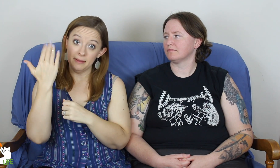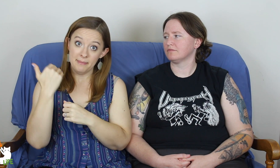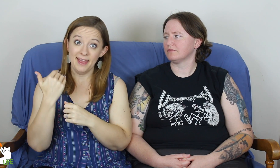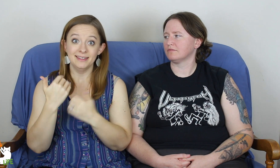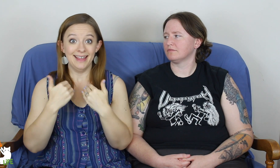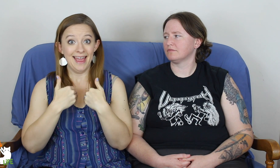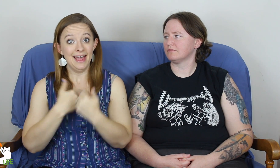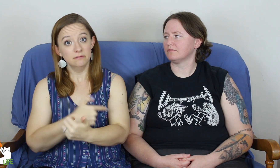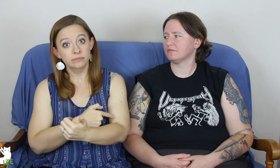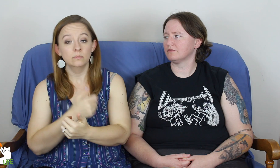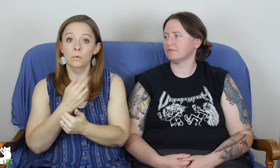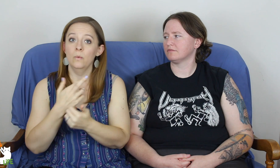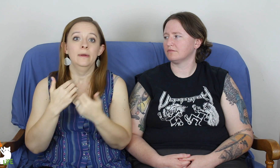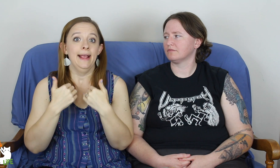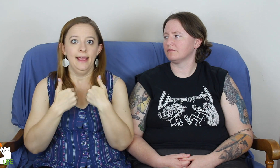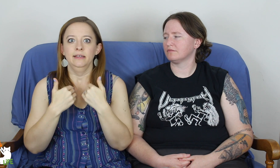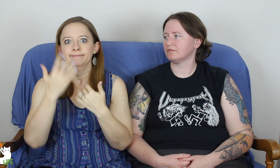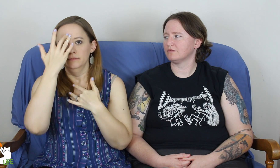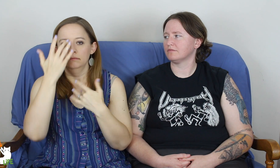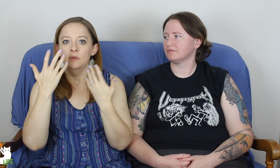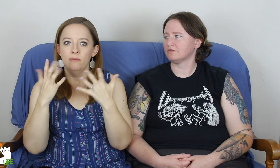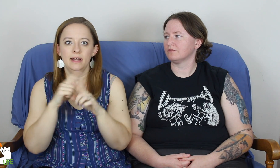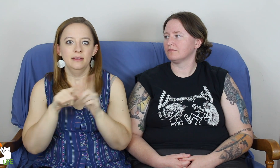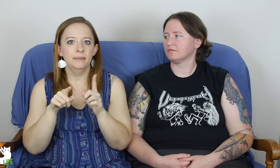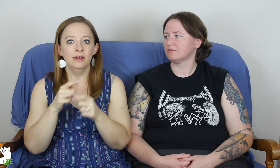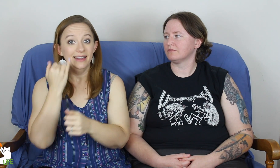who might have had a shot, or they had chicken pox in the past